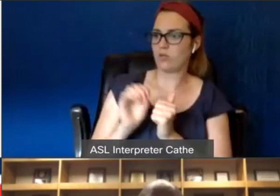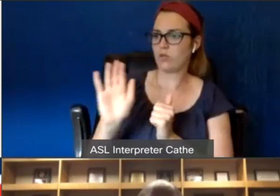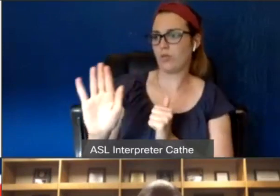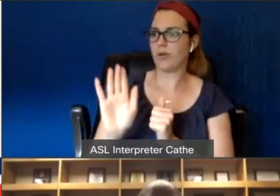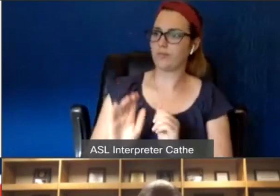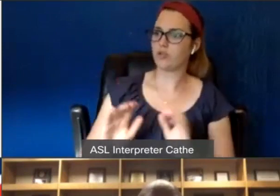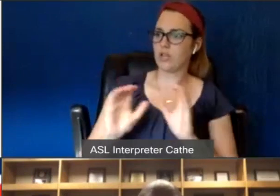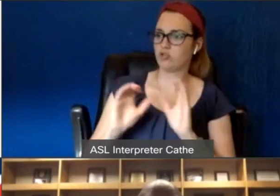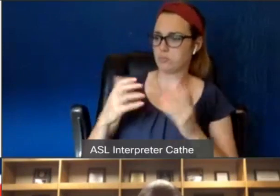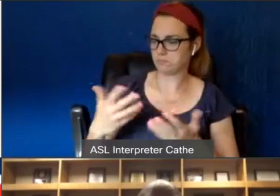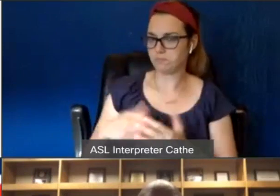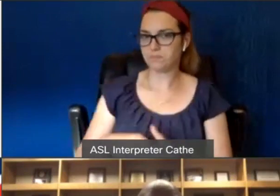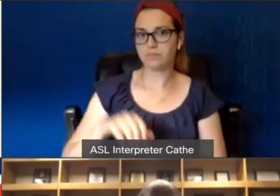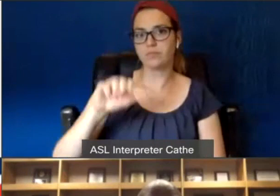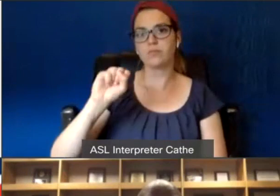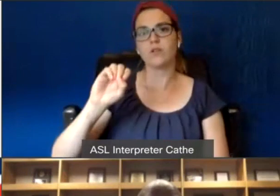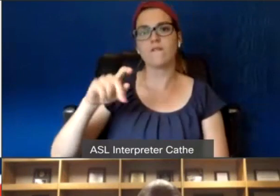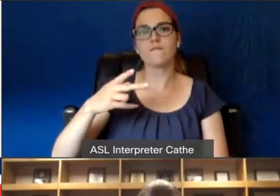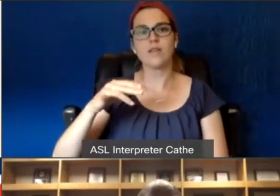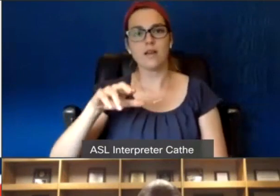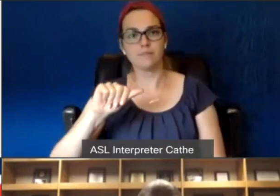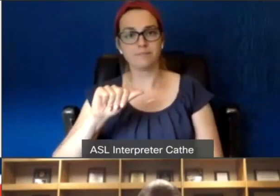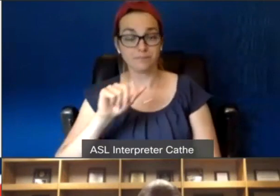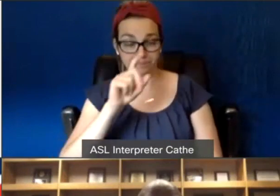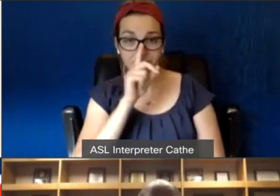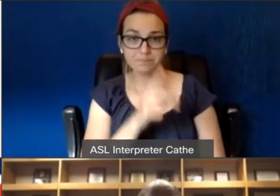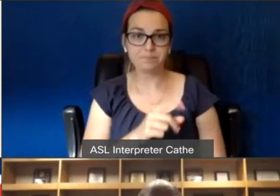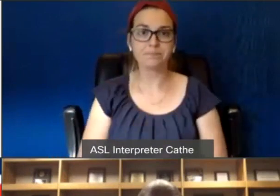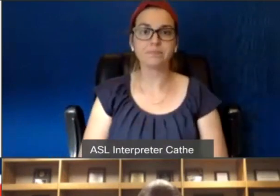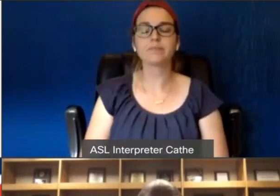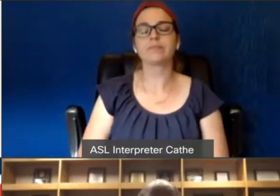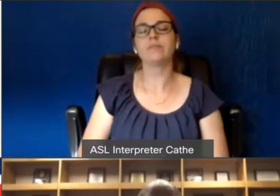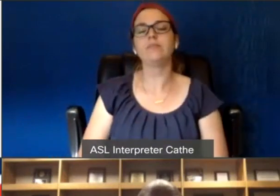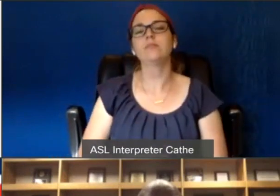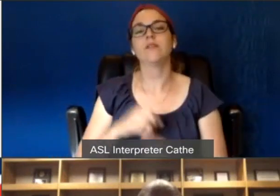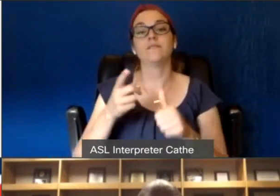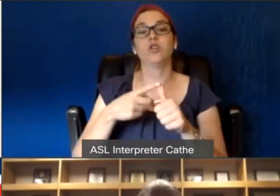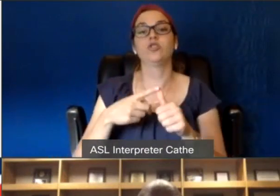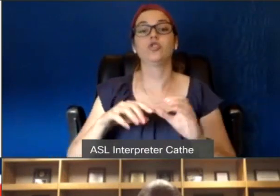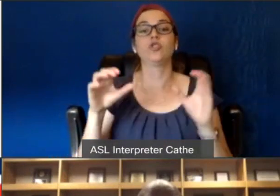Yeah, of course. So first and foremost a certified recovery specialist